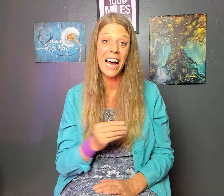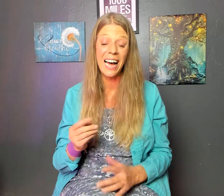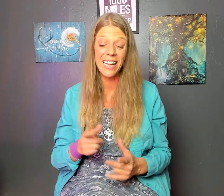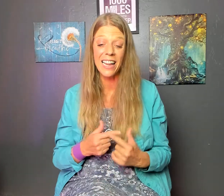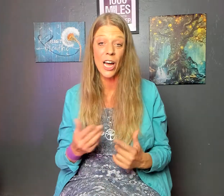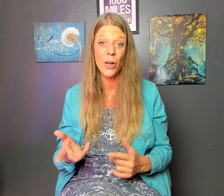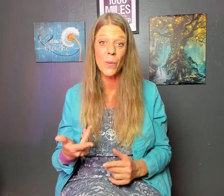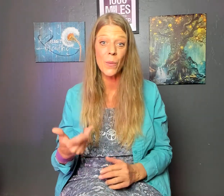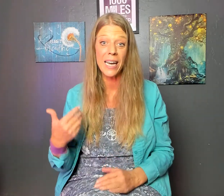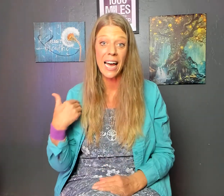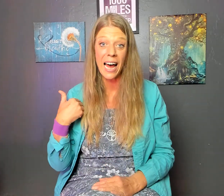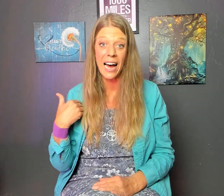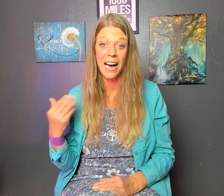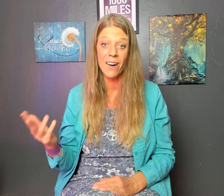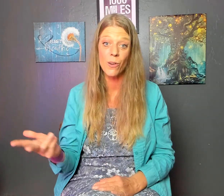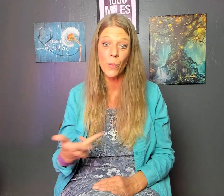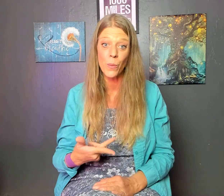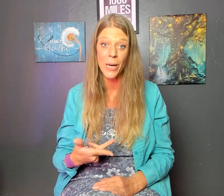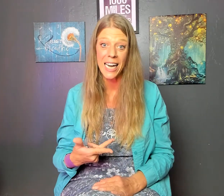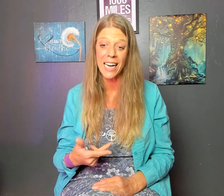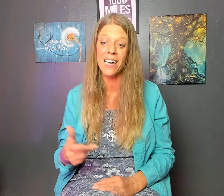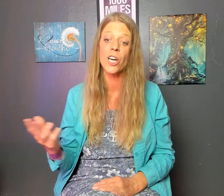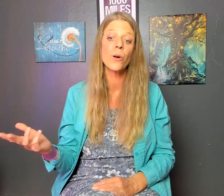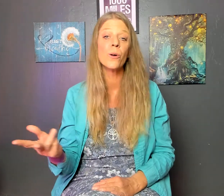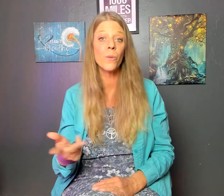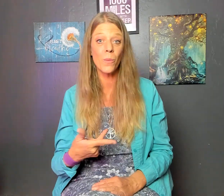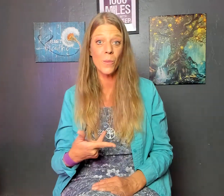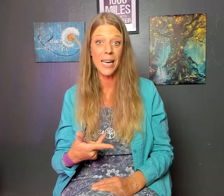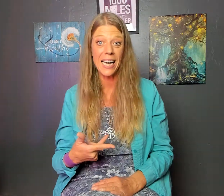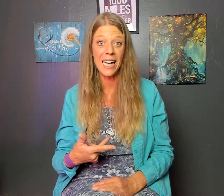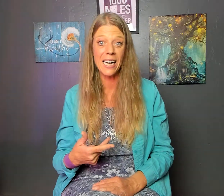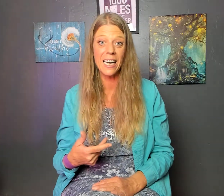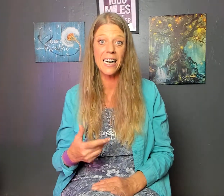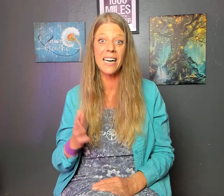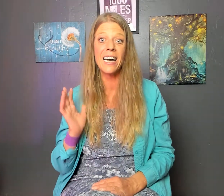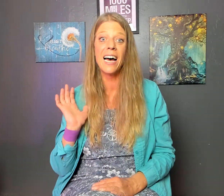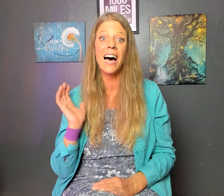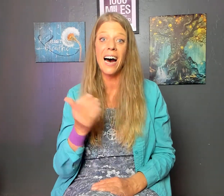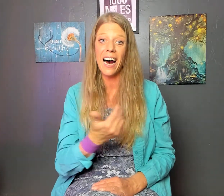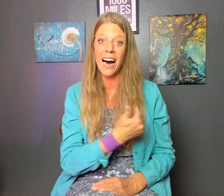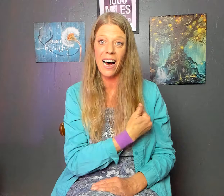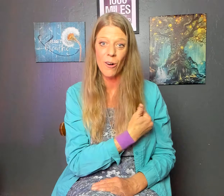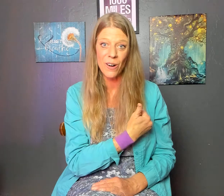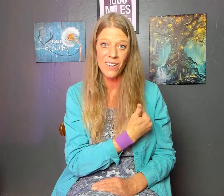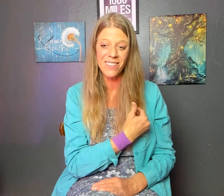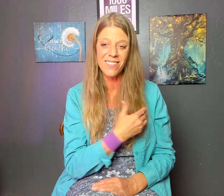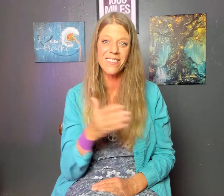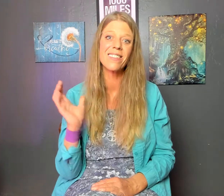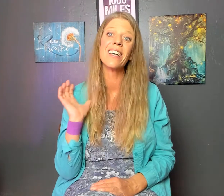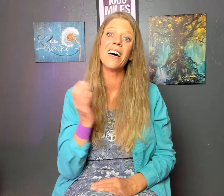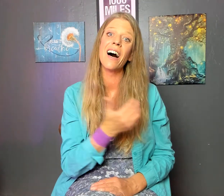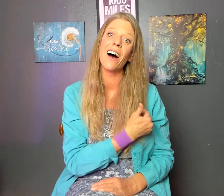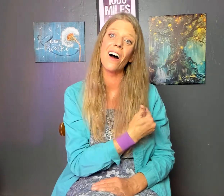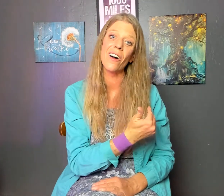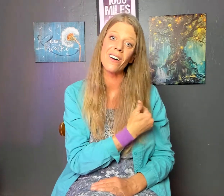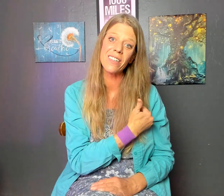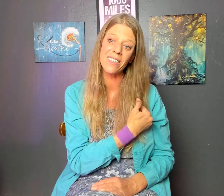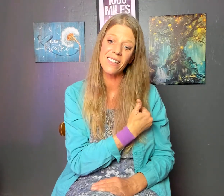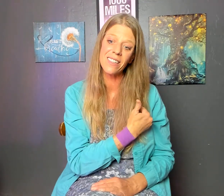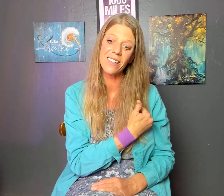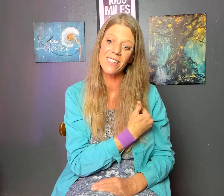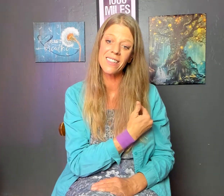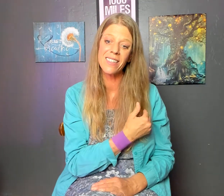And then we have WE, WE, OUR, OURS,